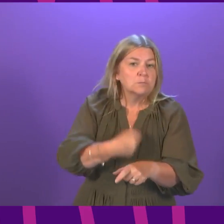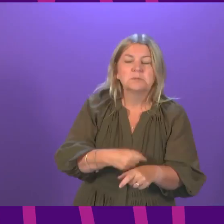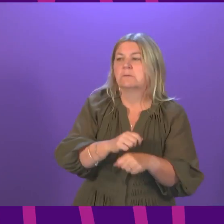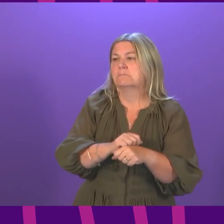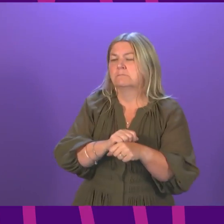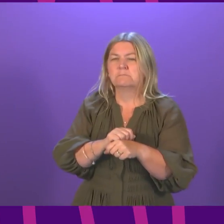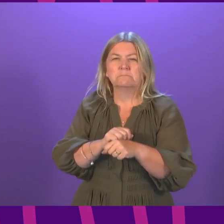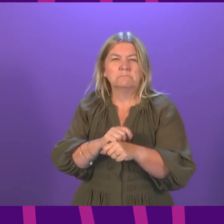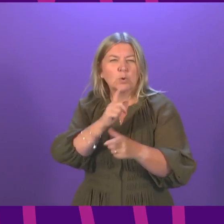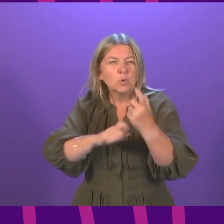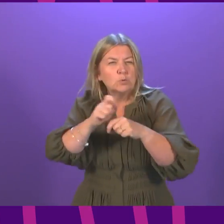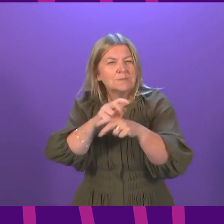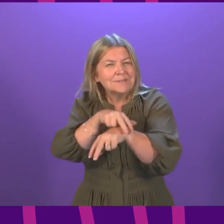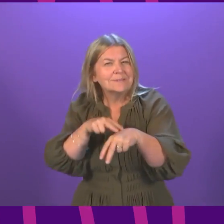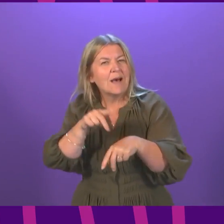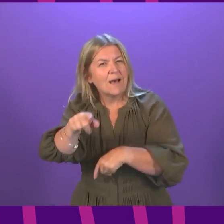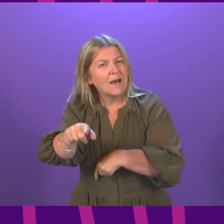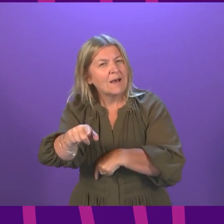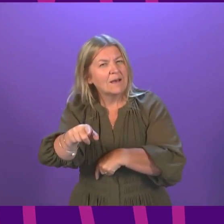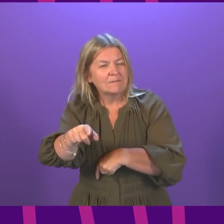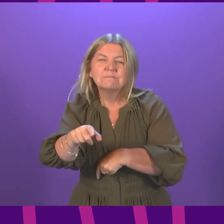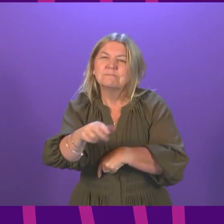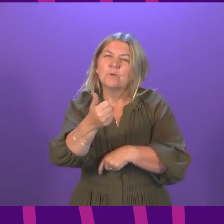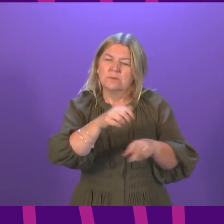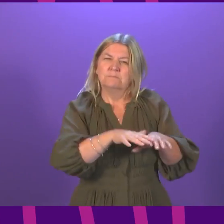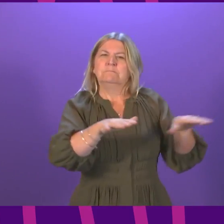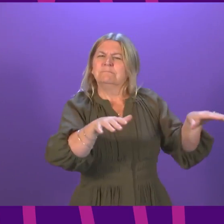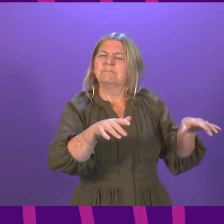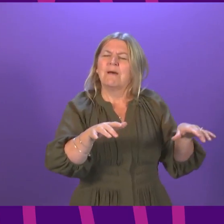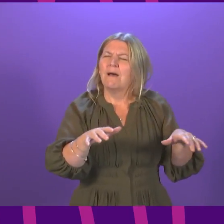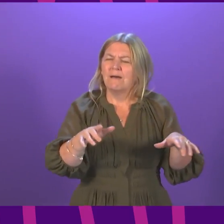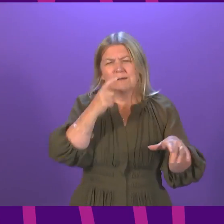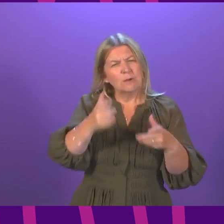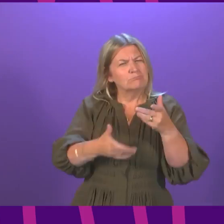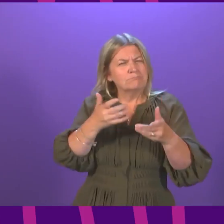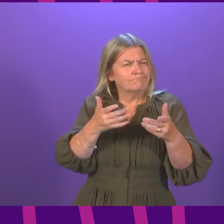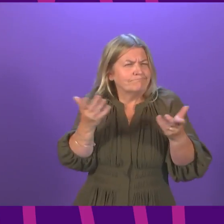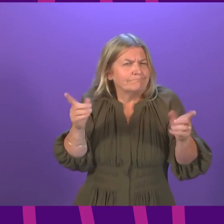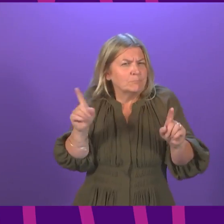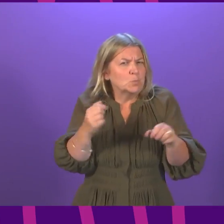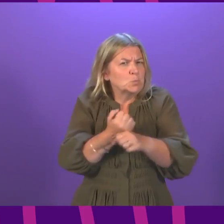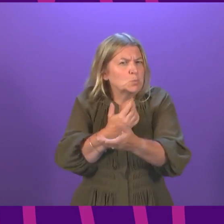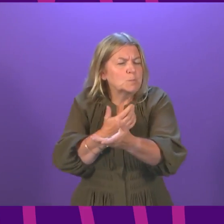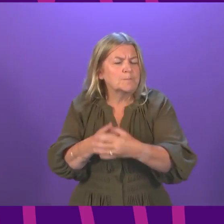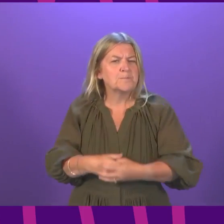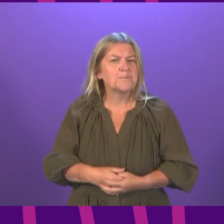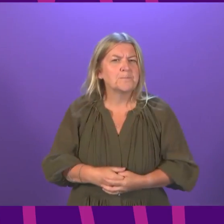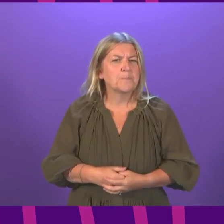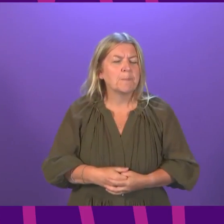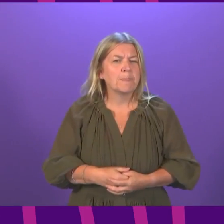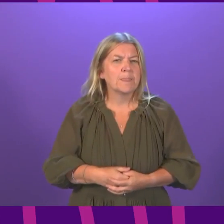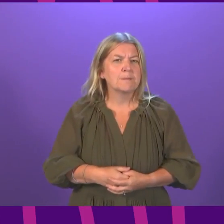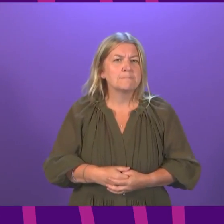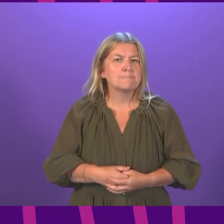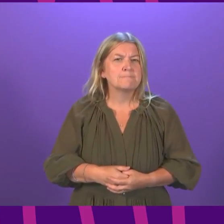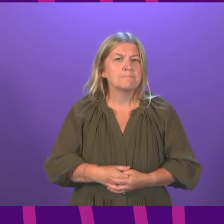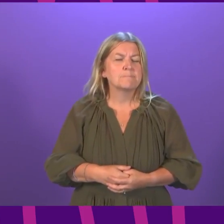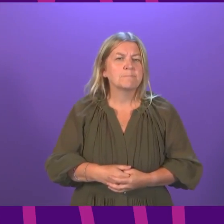as well as to the wider public, to tackle drug-related stigma?